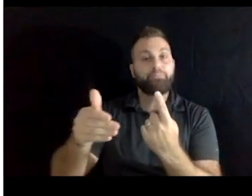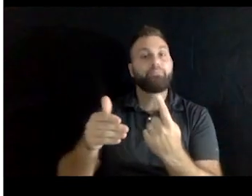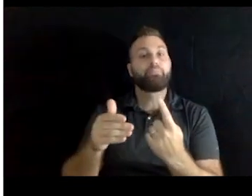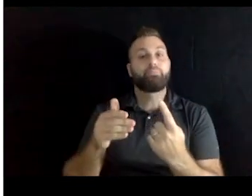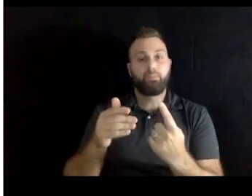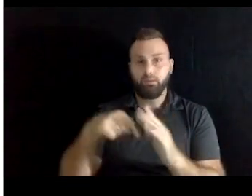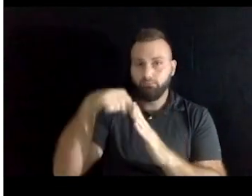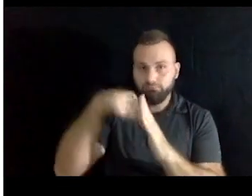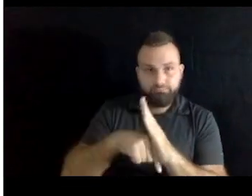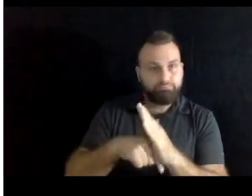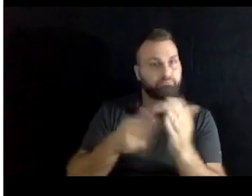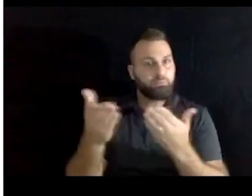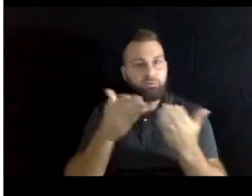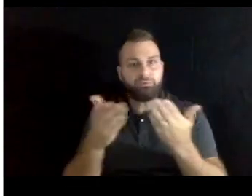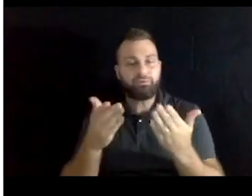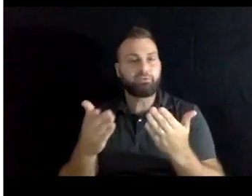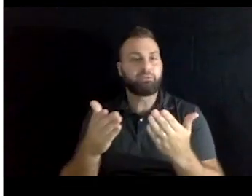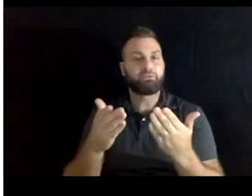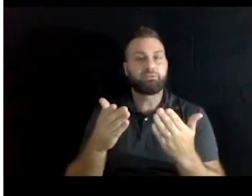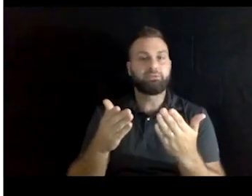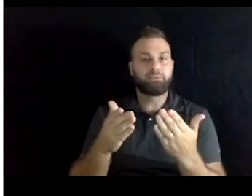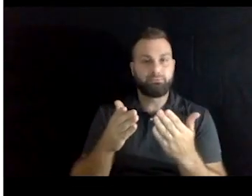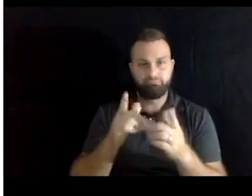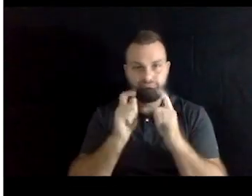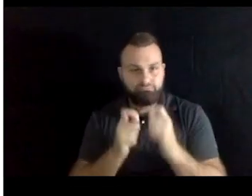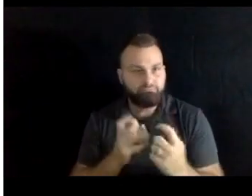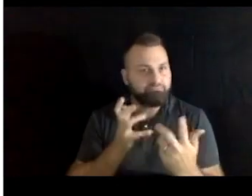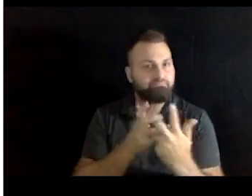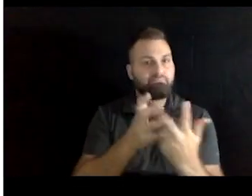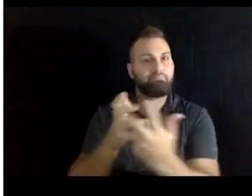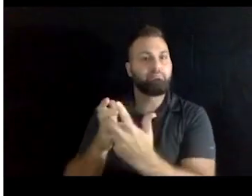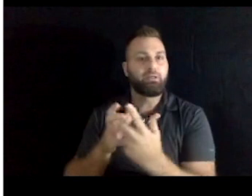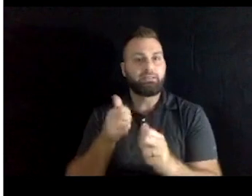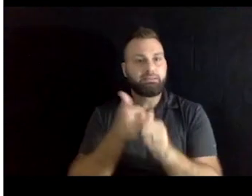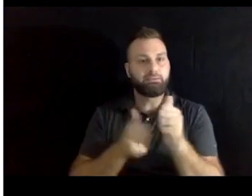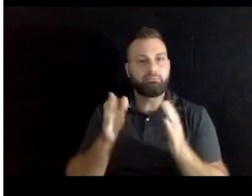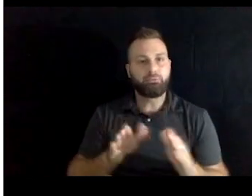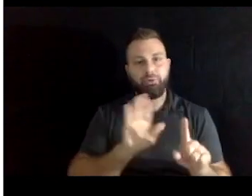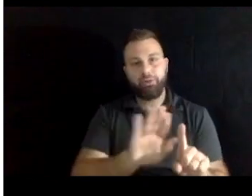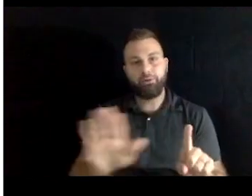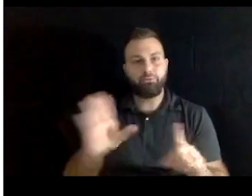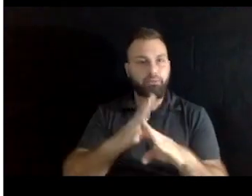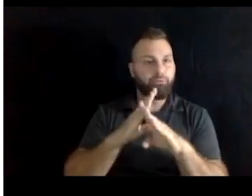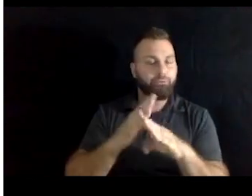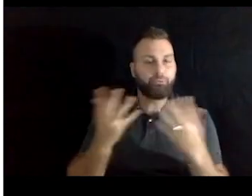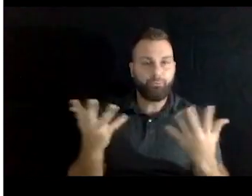Set of services were also often customized to address the specific barriers that